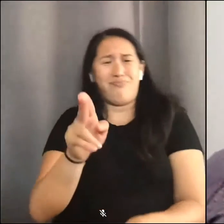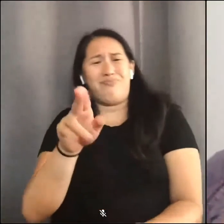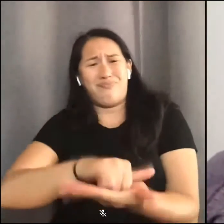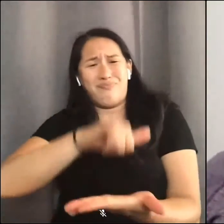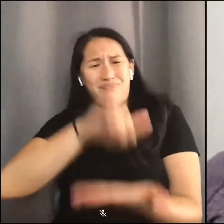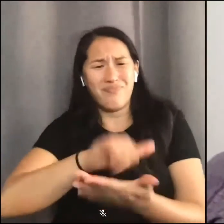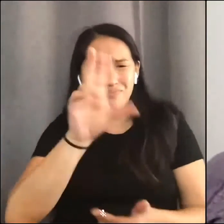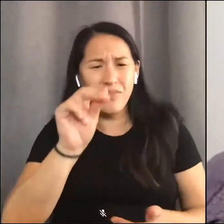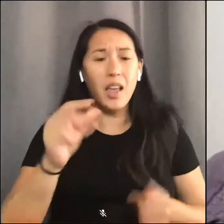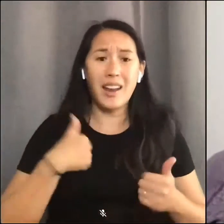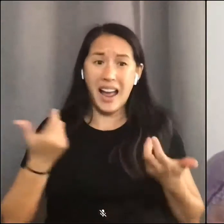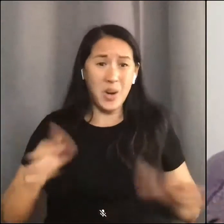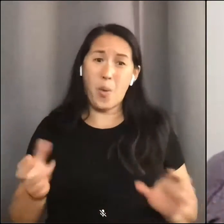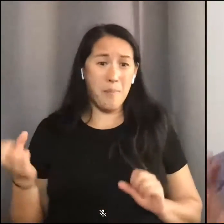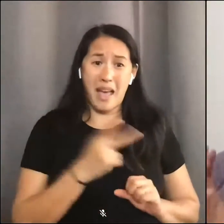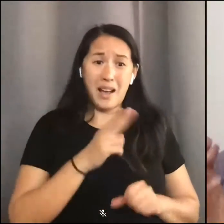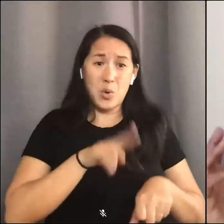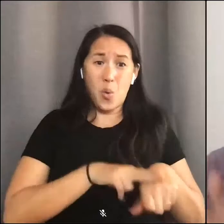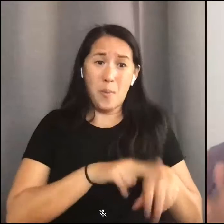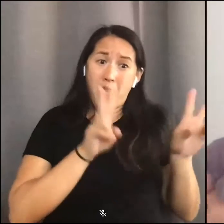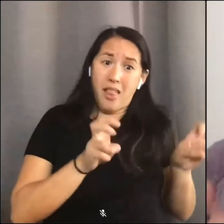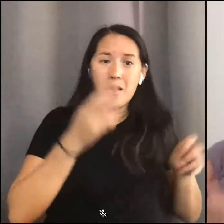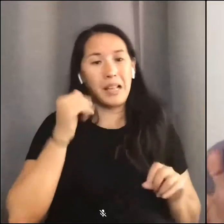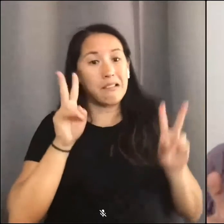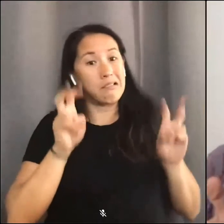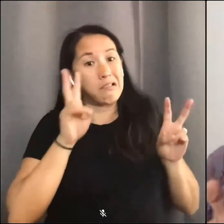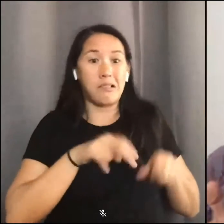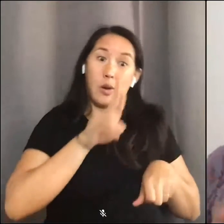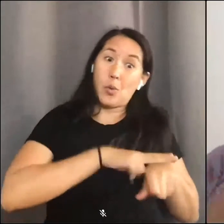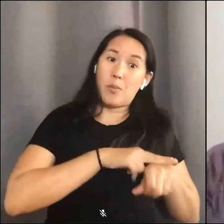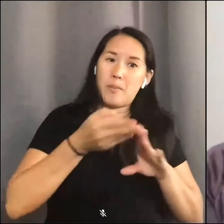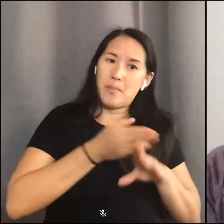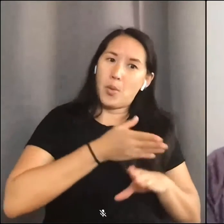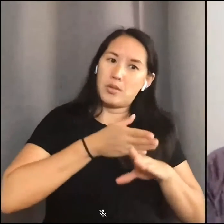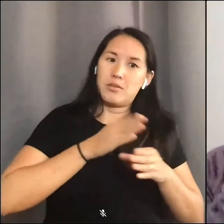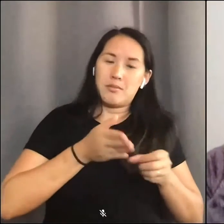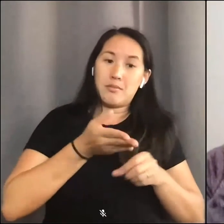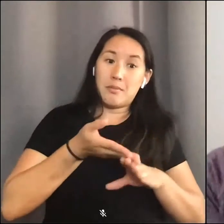i don't want to go back to normal because normal was a bunch of like like um there was racism there